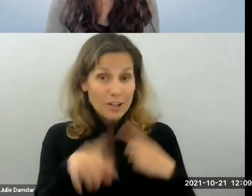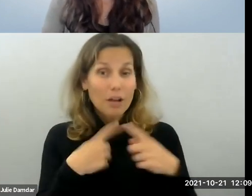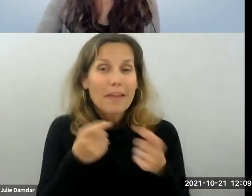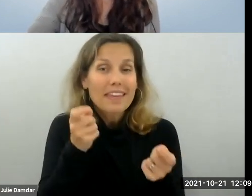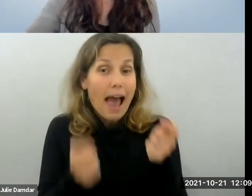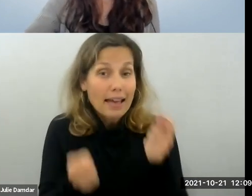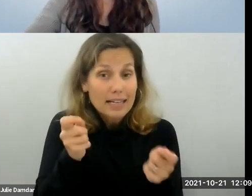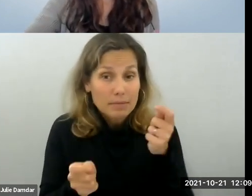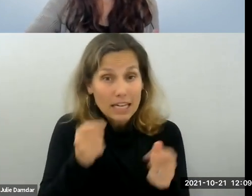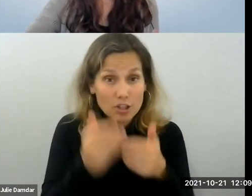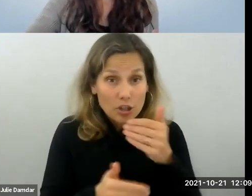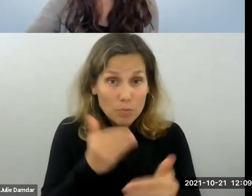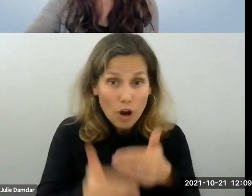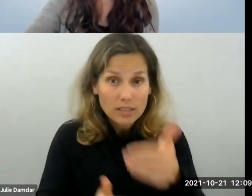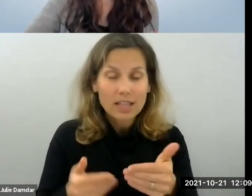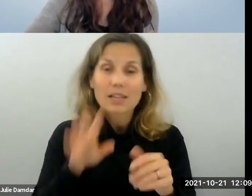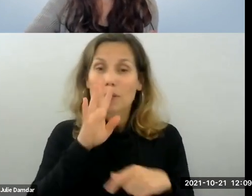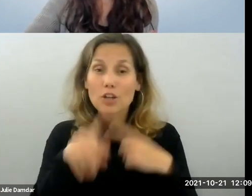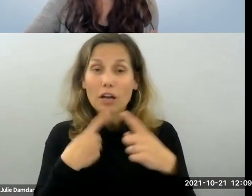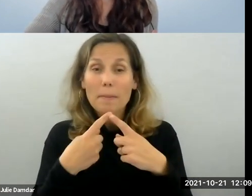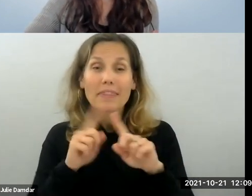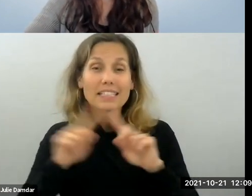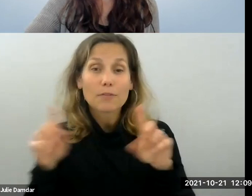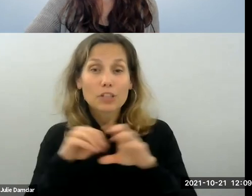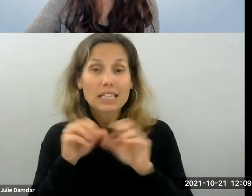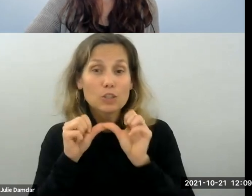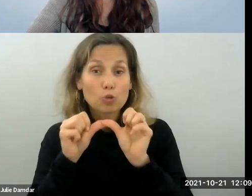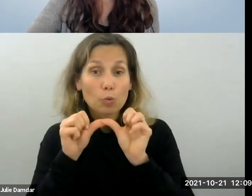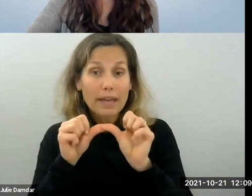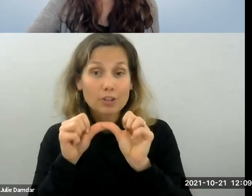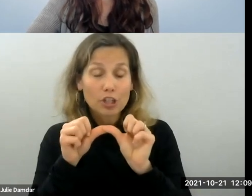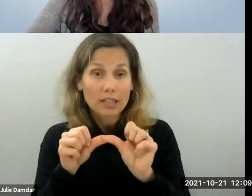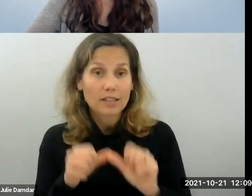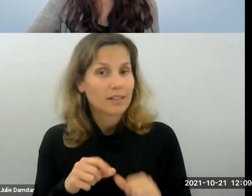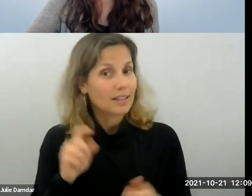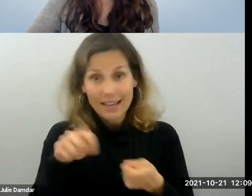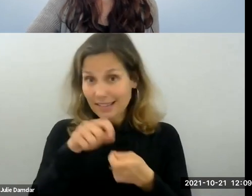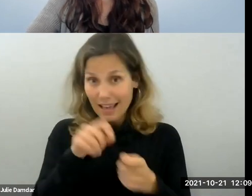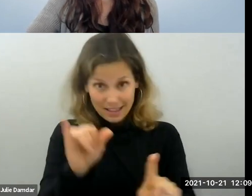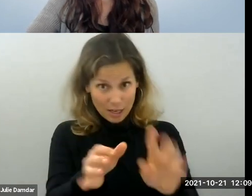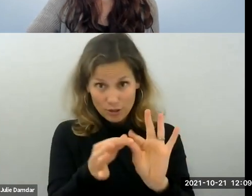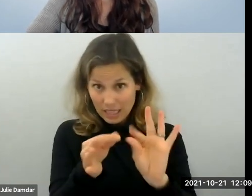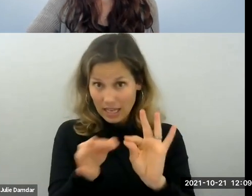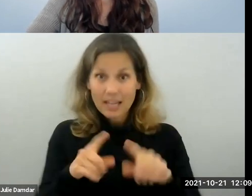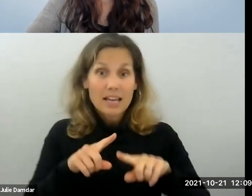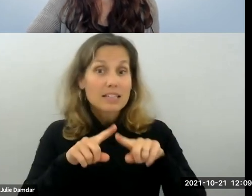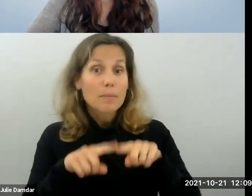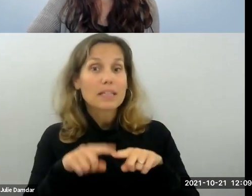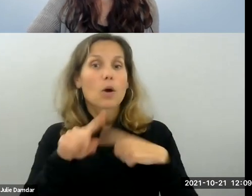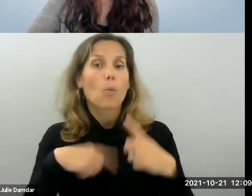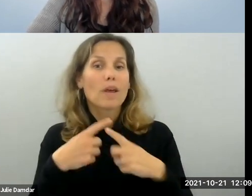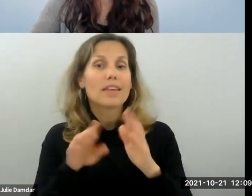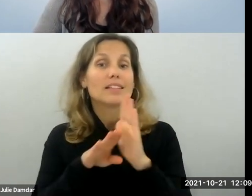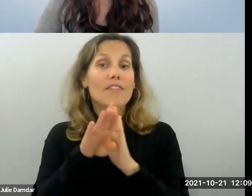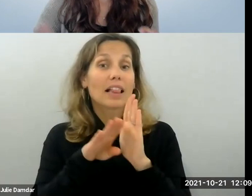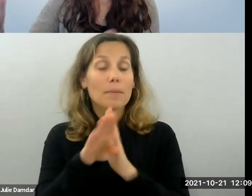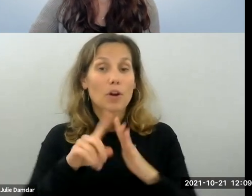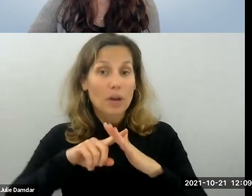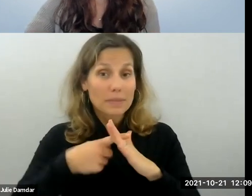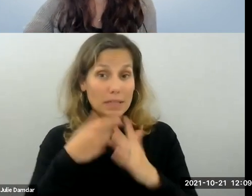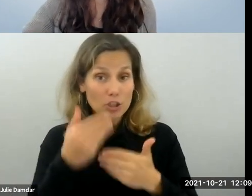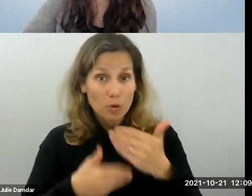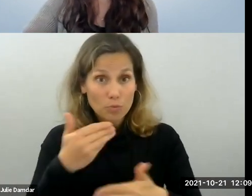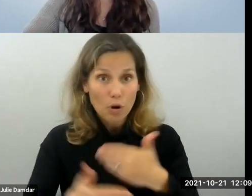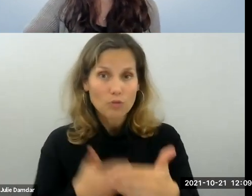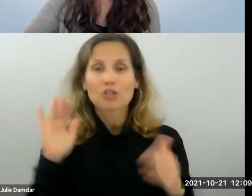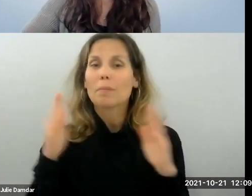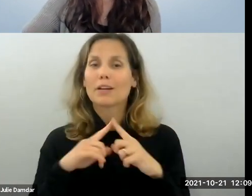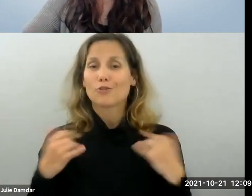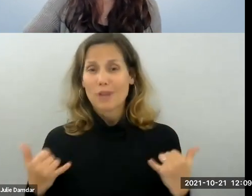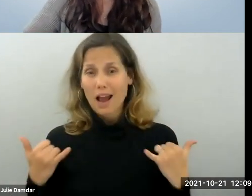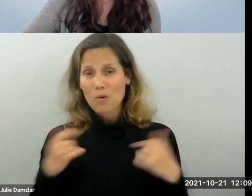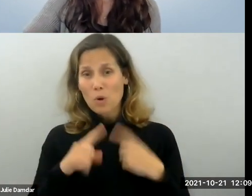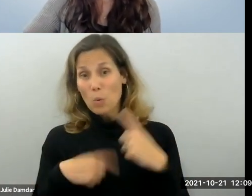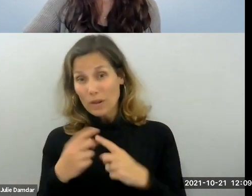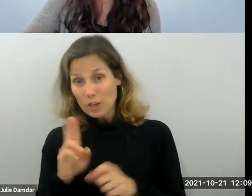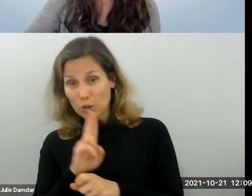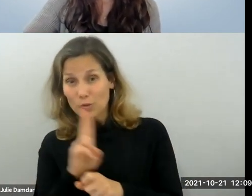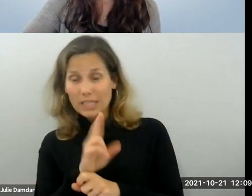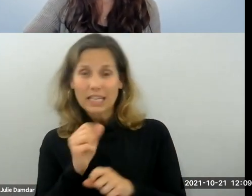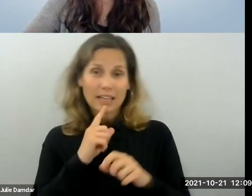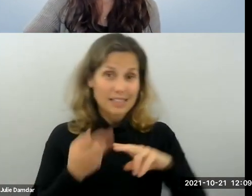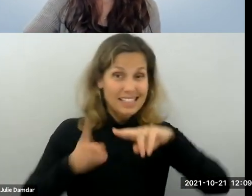Lisa Saldana (she/her/hers): The difference in duration depending exactly on that so depending on when they are in the process of developing their implementation approach versus now when they're using it and scaling it up, more broadly, and so.